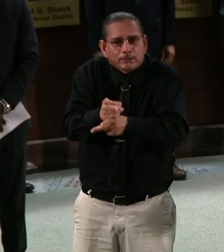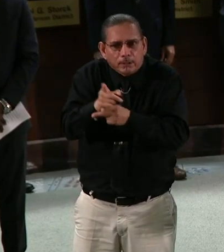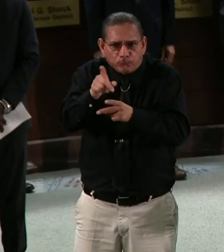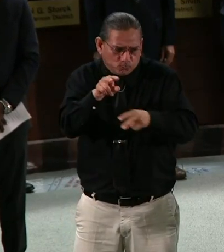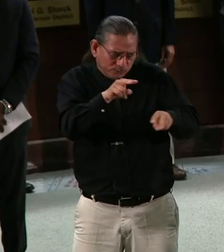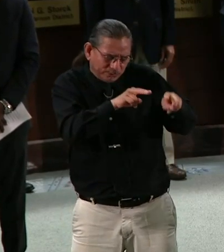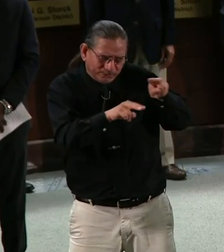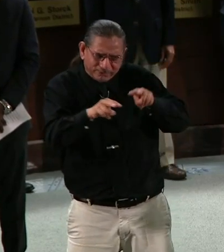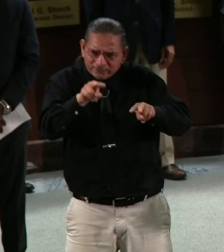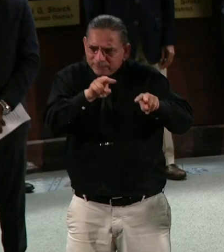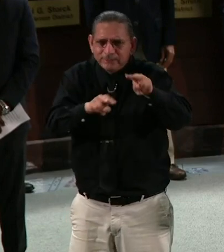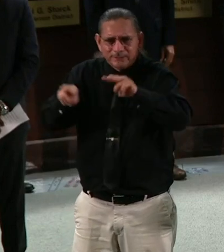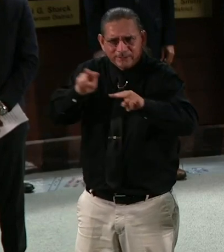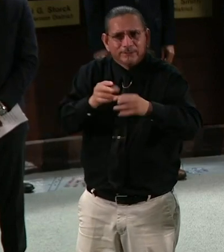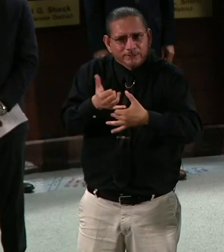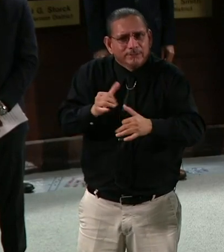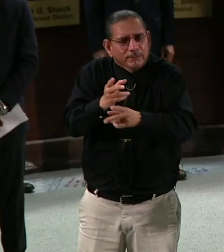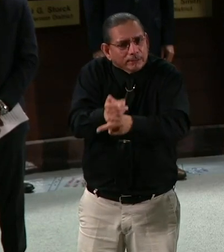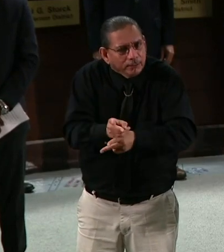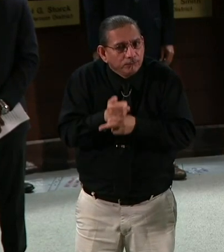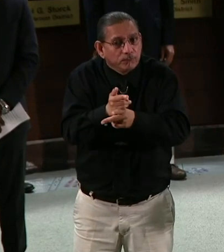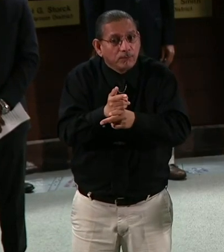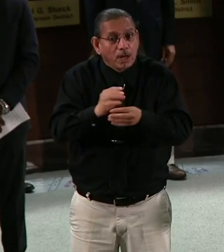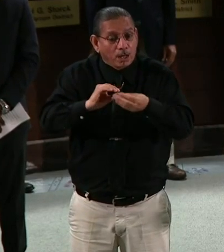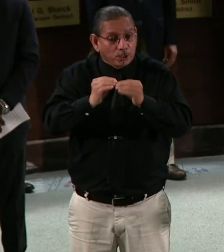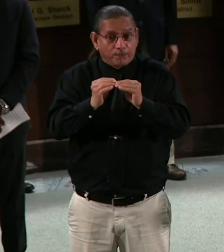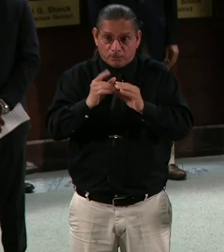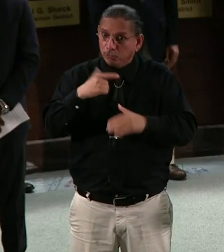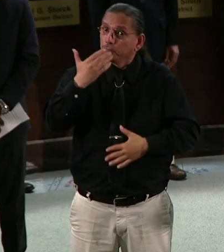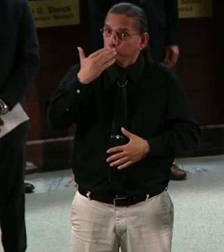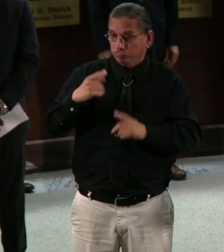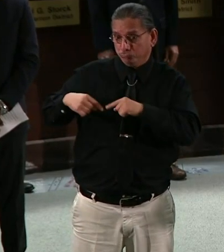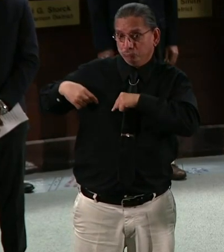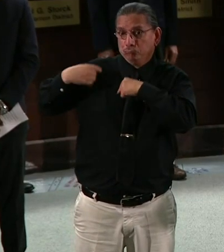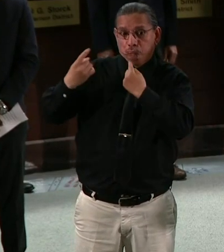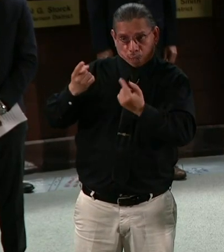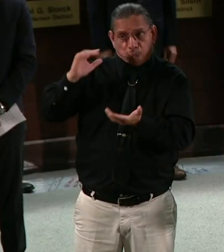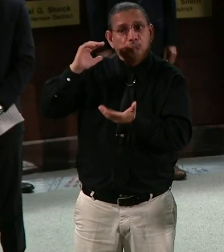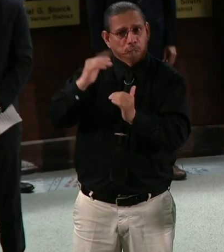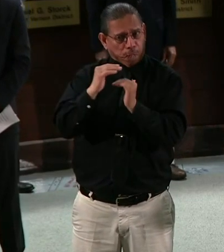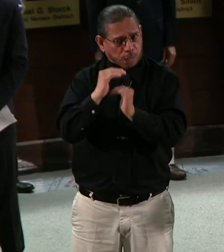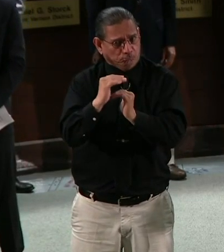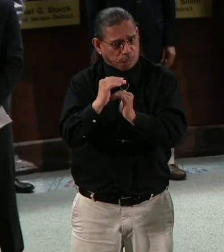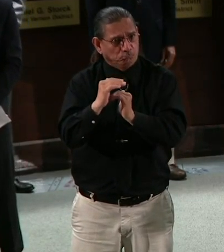THE PUBLIC. BECAUSE WHILE OUR